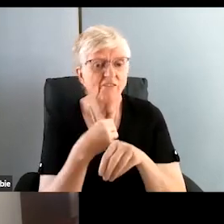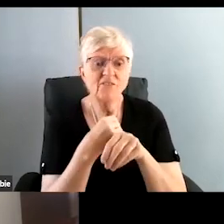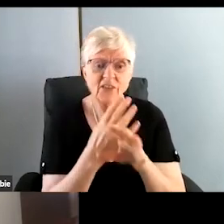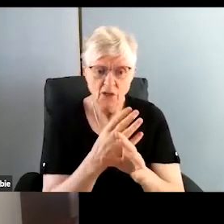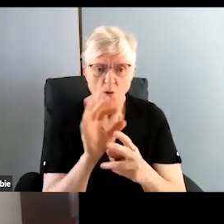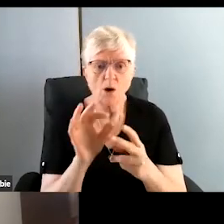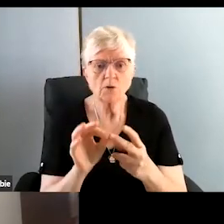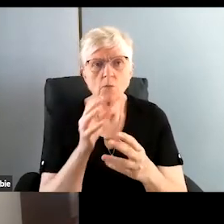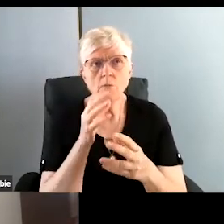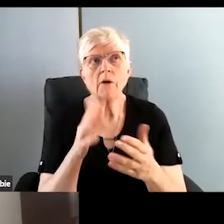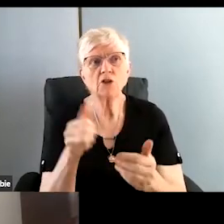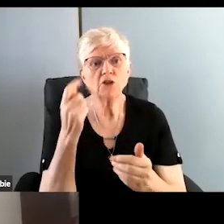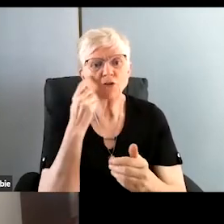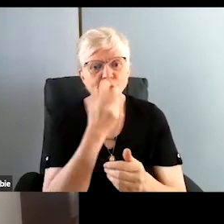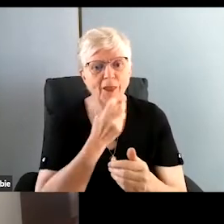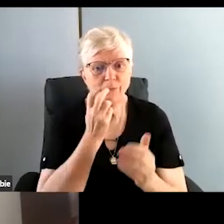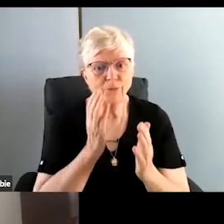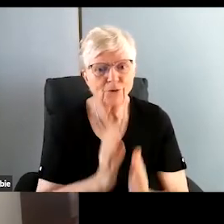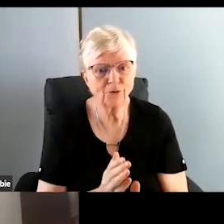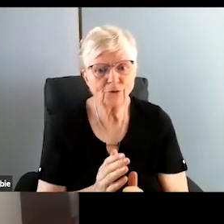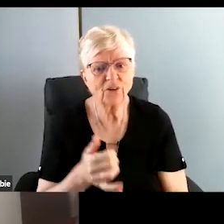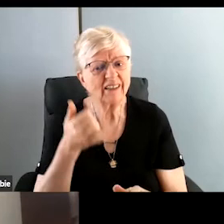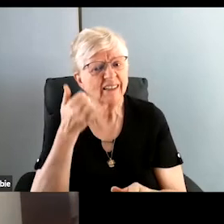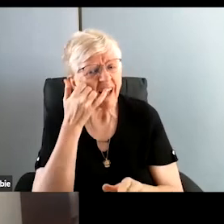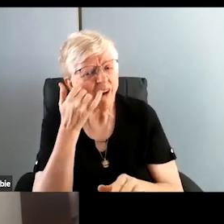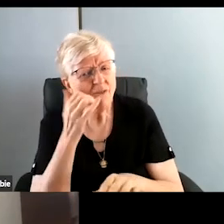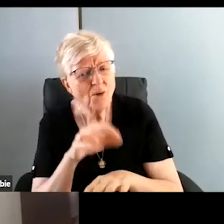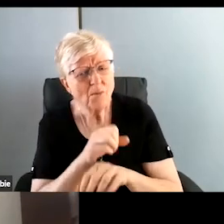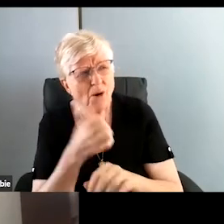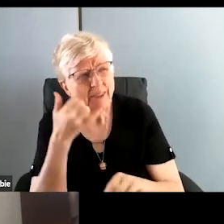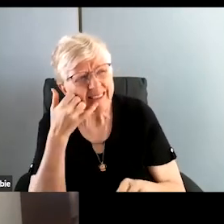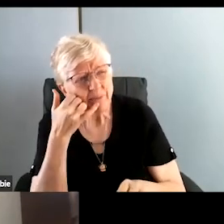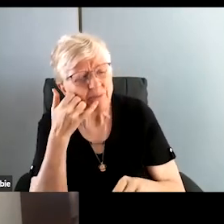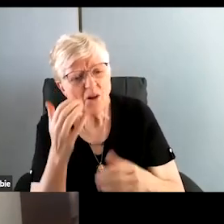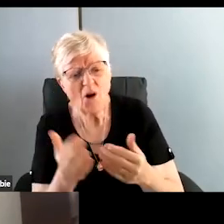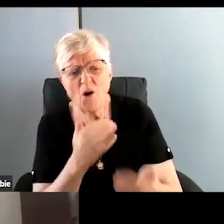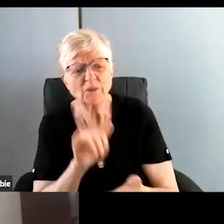VIDEO OPTION WOULD BE MUCH EASIER FOR A LIP READER. . TELEPHONE APPOINTMENTS WERE ALMOST IMPOSSIBLE AND I CAN'T EXACTLY TELEPHONE APPOINTMENTS WERE ALMOST IMPOSSIBLE AND I CAN'T EXACTLY BE SURE WHAT WAS SAID."